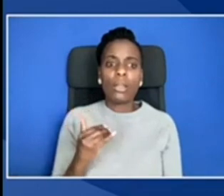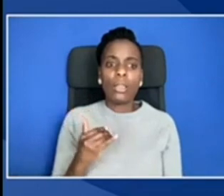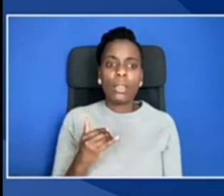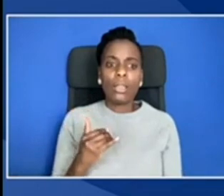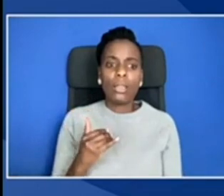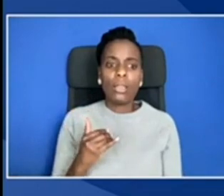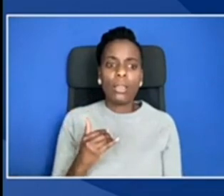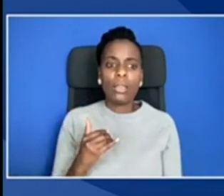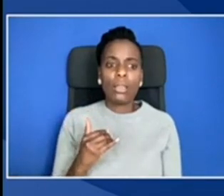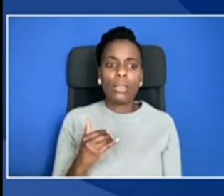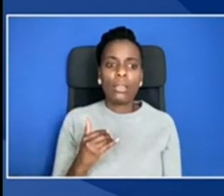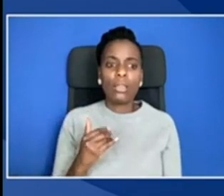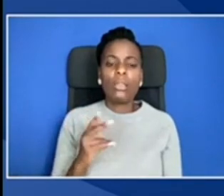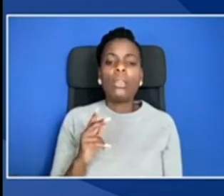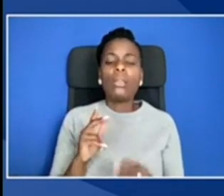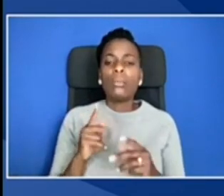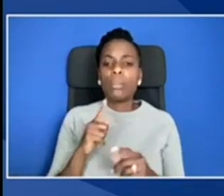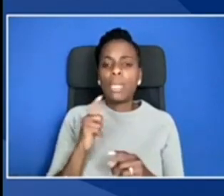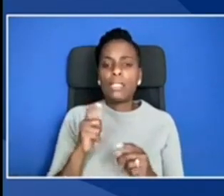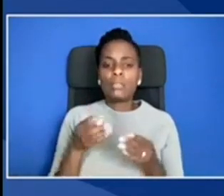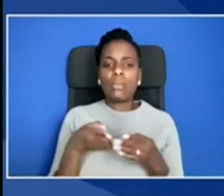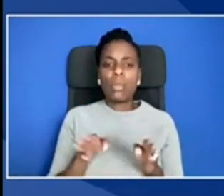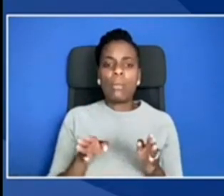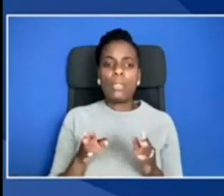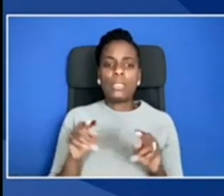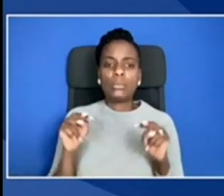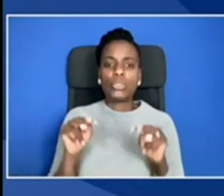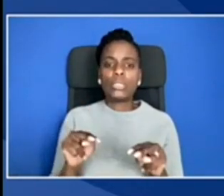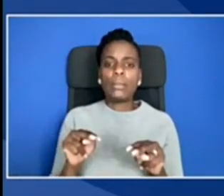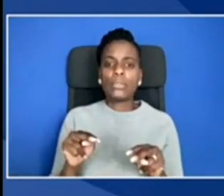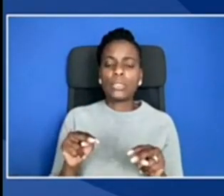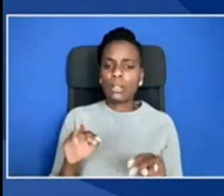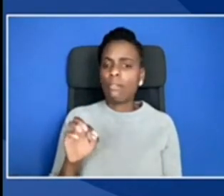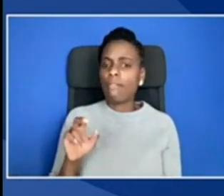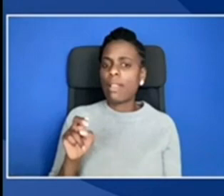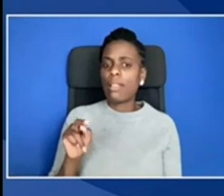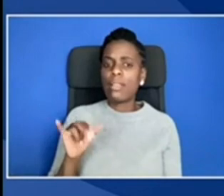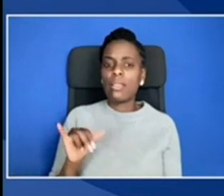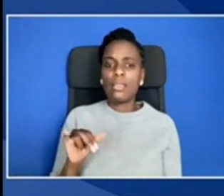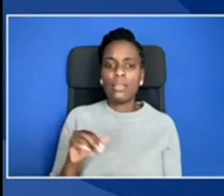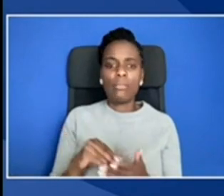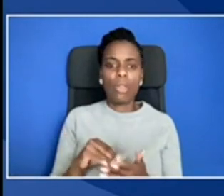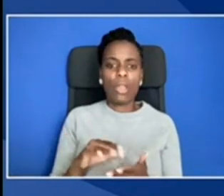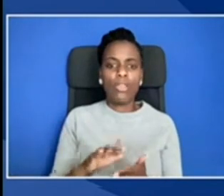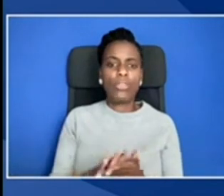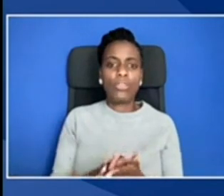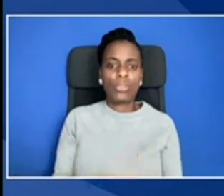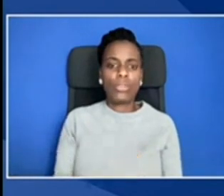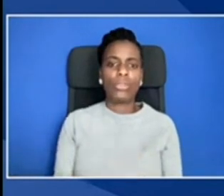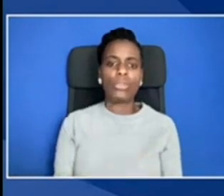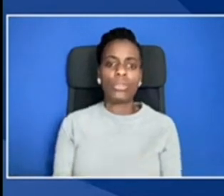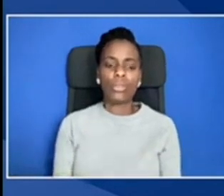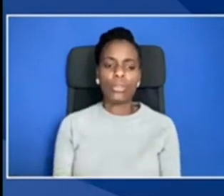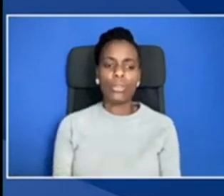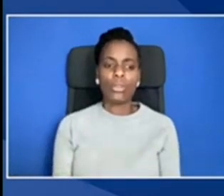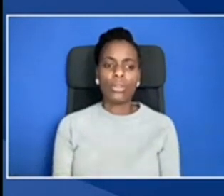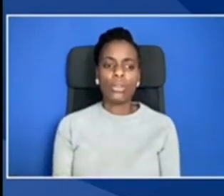perception of what having a felony record means. Thank you, Sher. Lane.